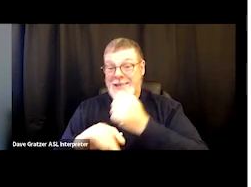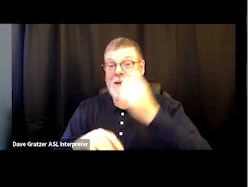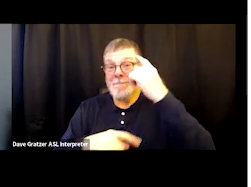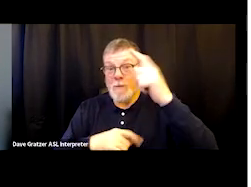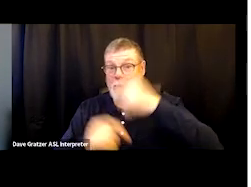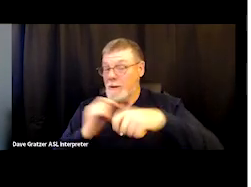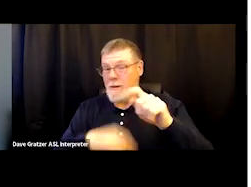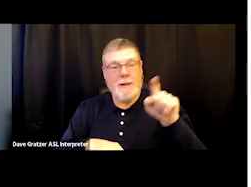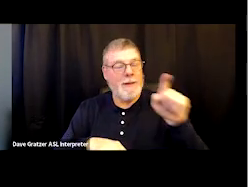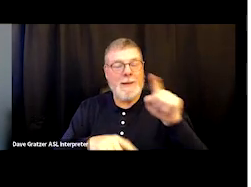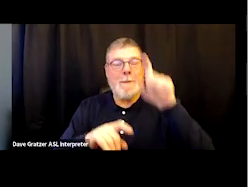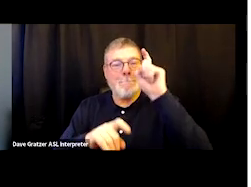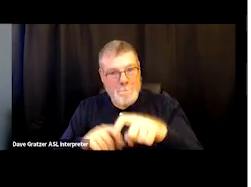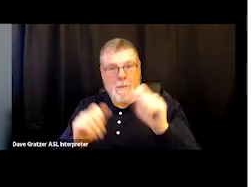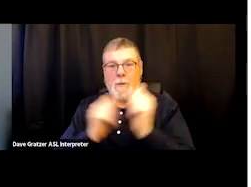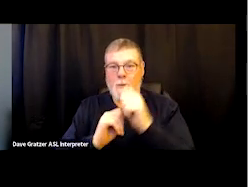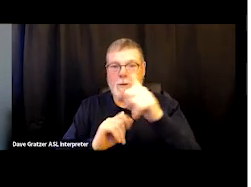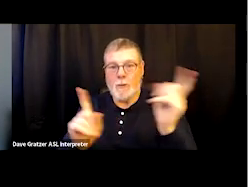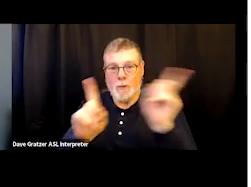They have to be with you when you're setting it up.